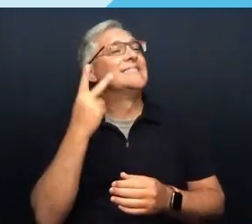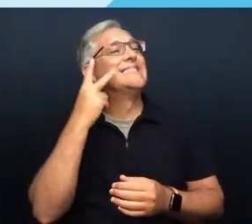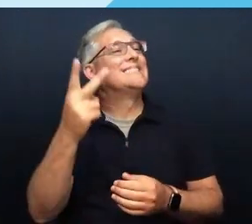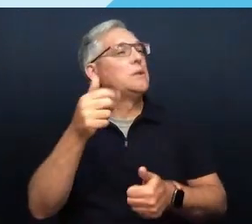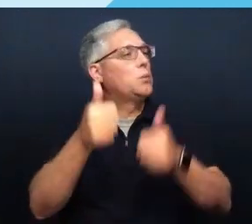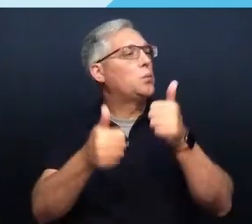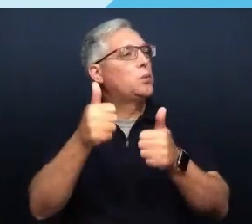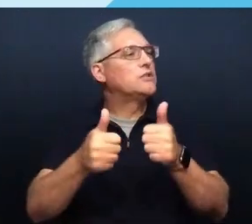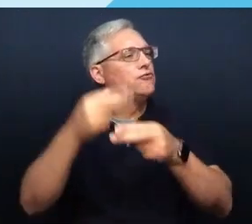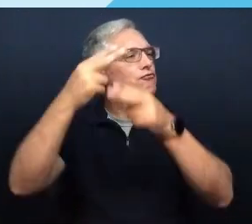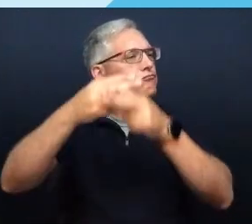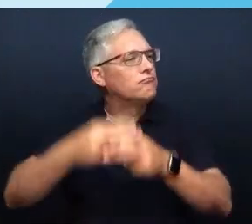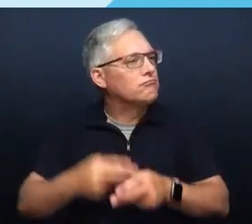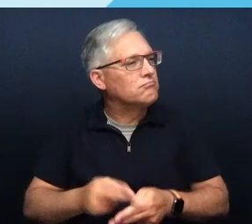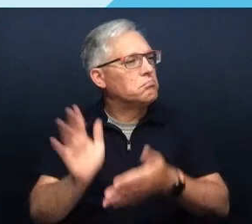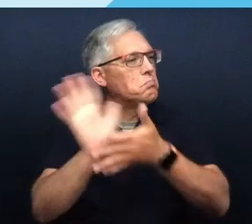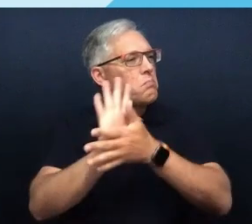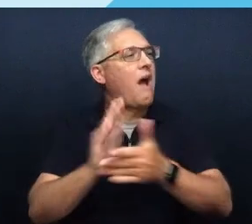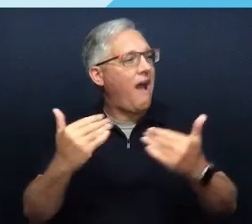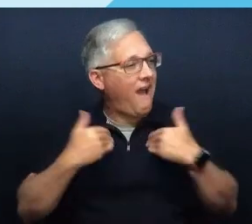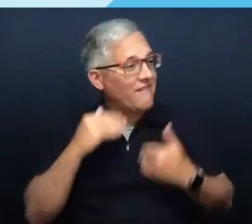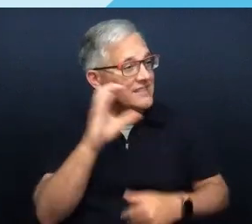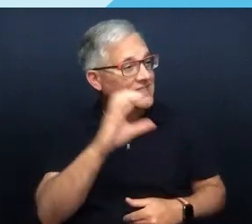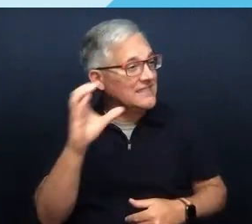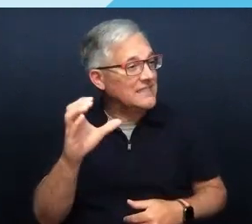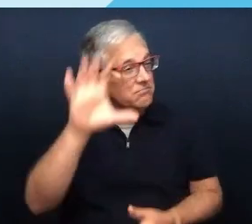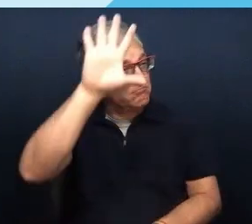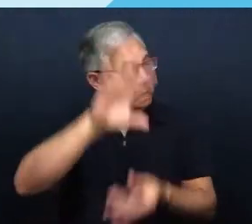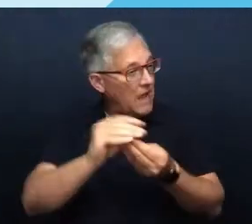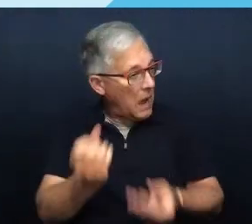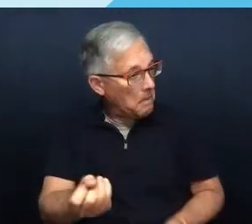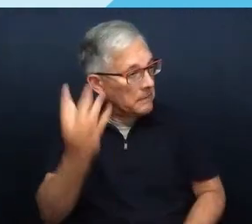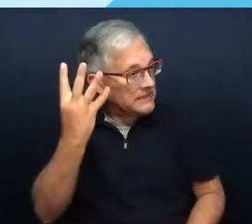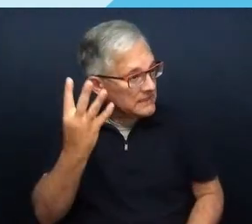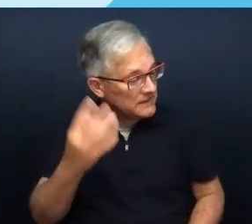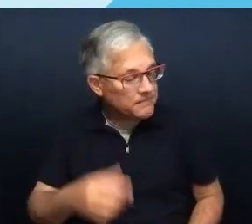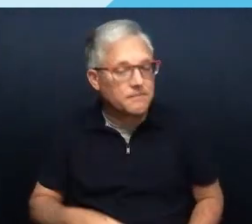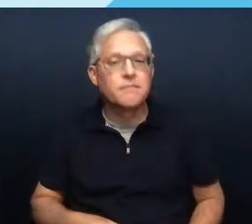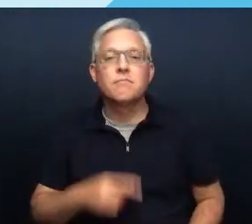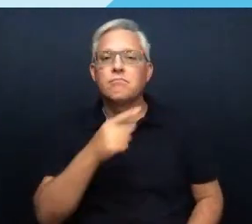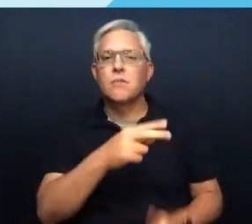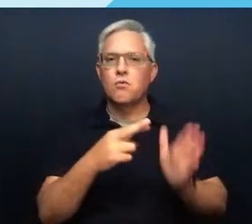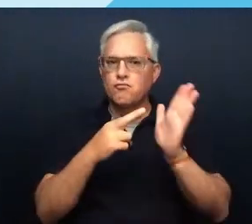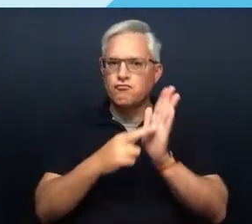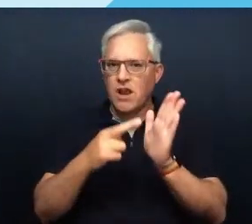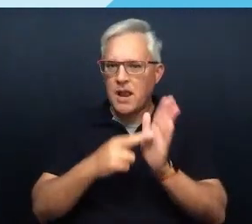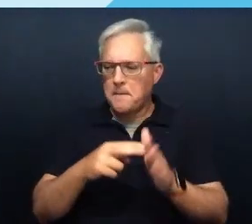how many there are? To the reps' reaction, they were actually surprised, because there were actually not